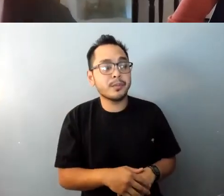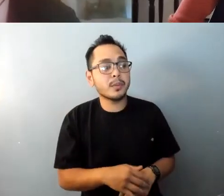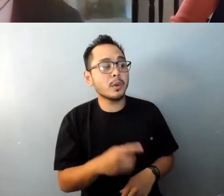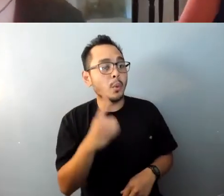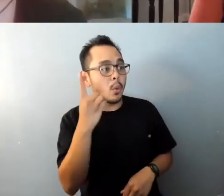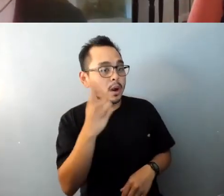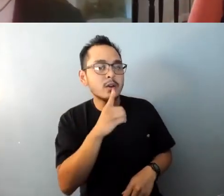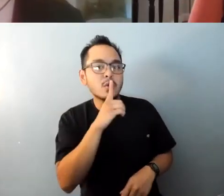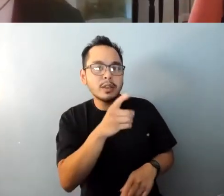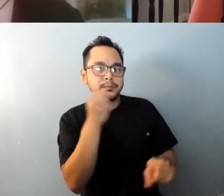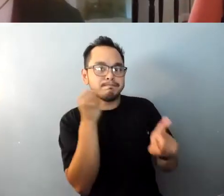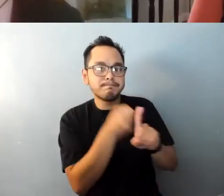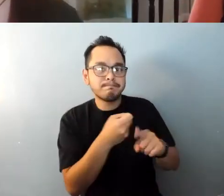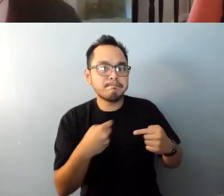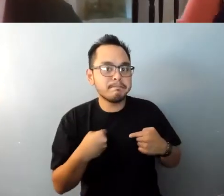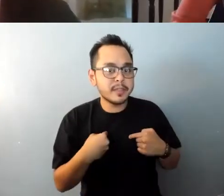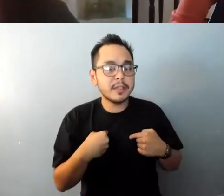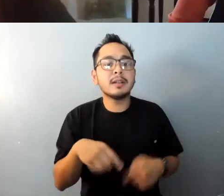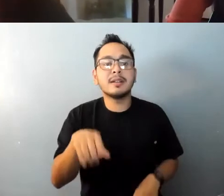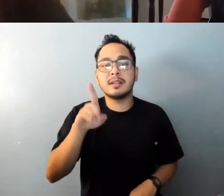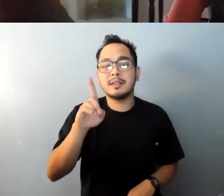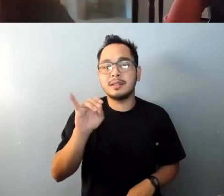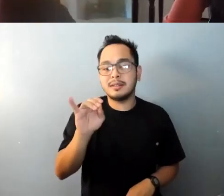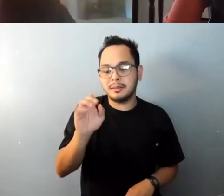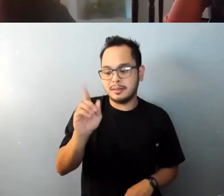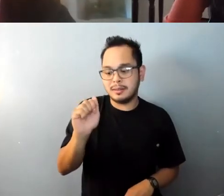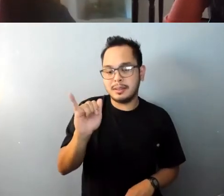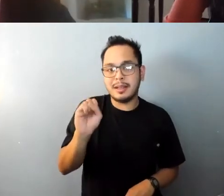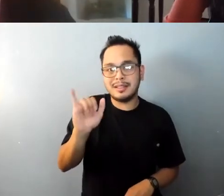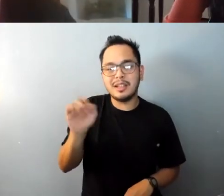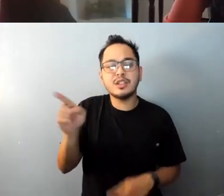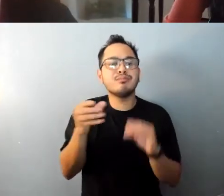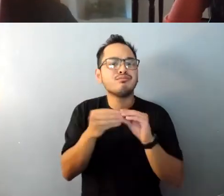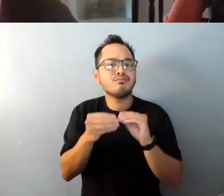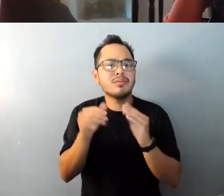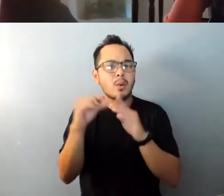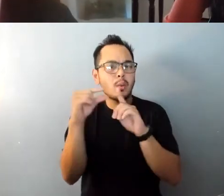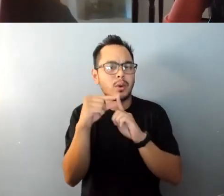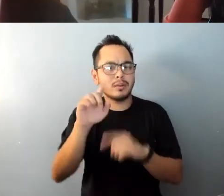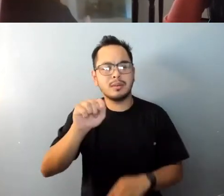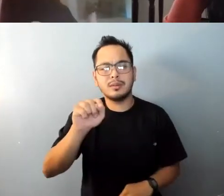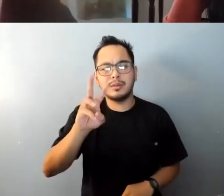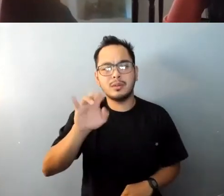hard was when Daisy in the original novel brings up the twilight sleep. Which is a method